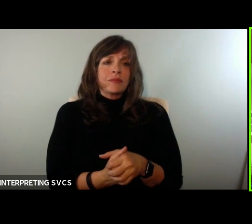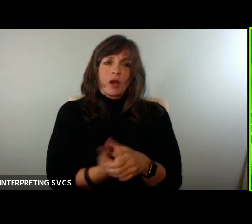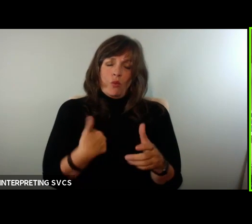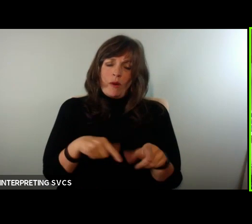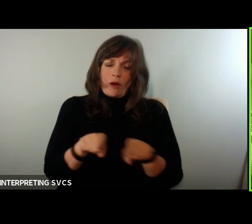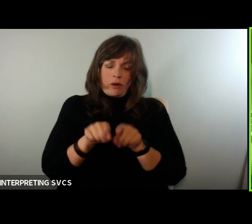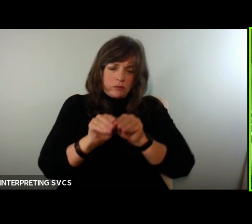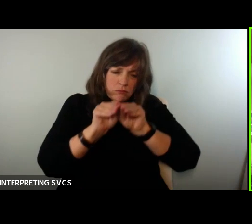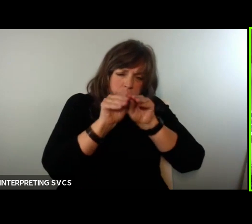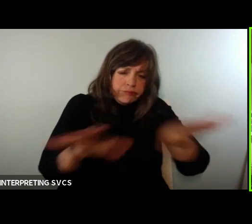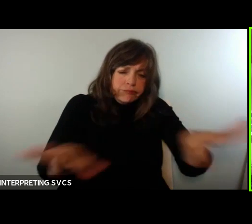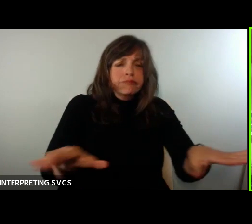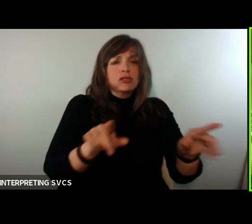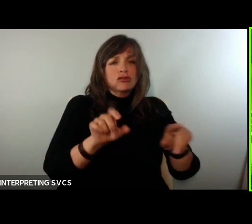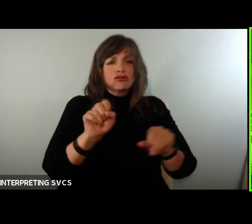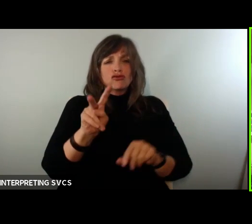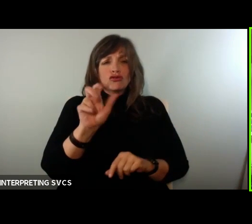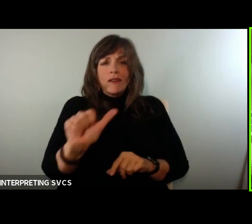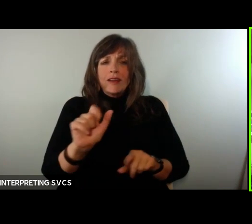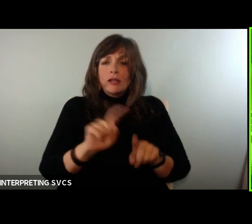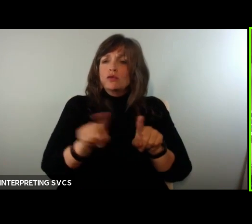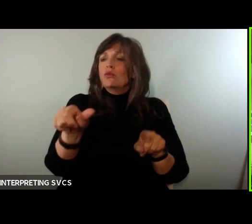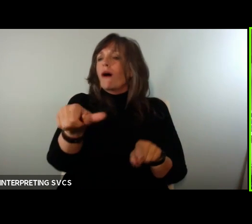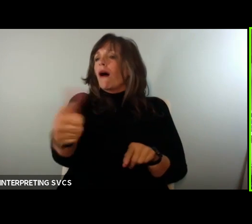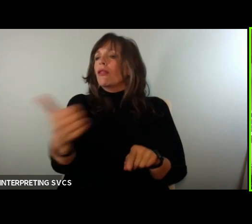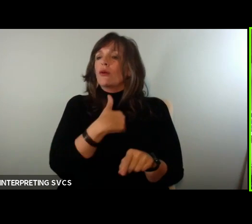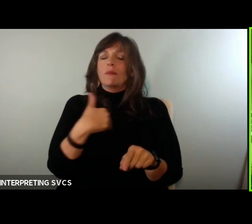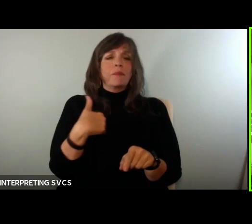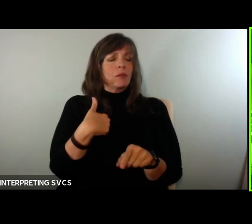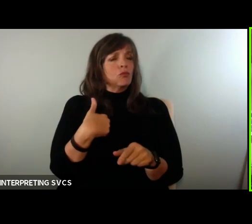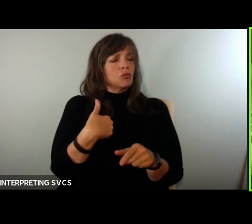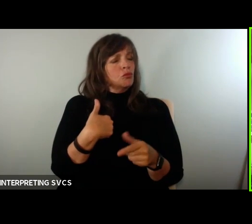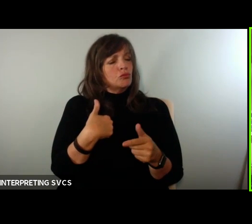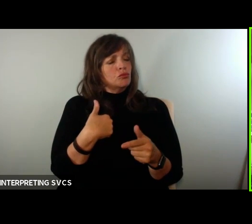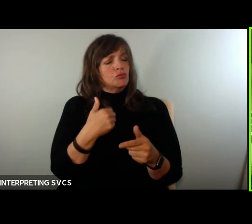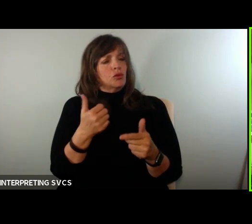to member theaters to gather information about the impact of the coronavirus